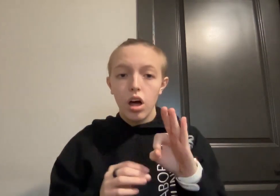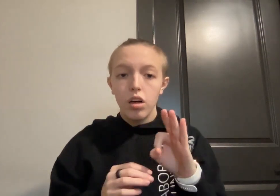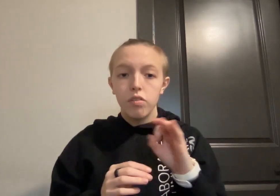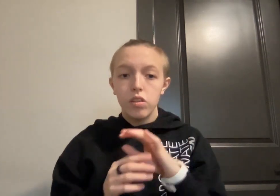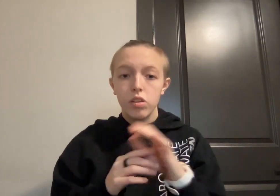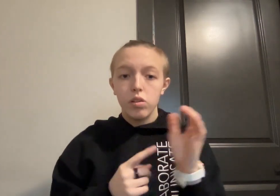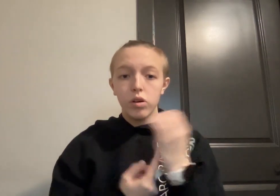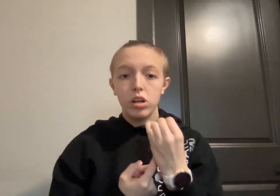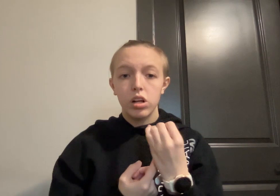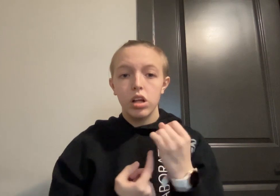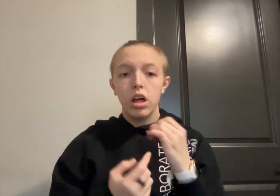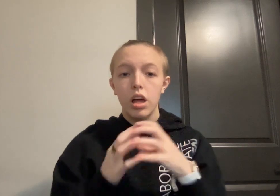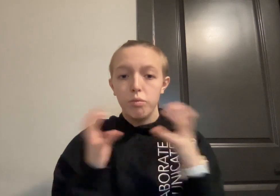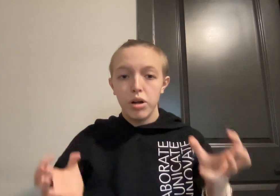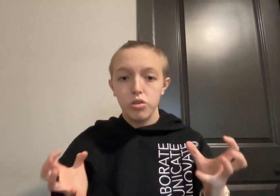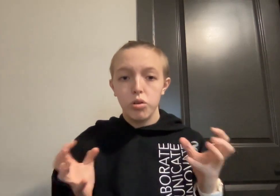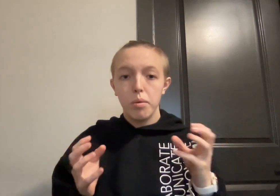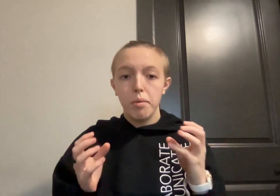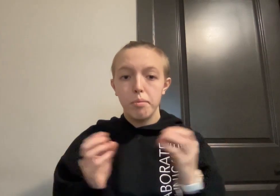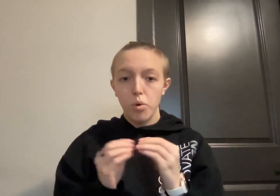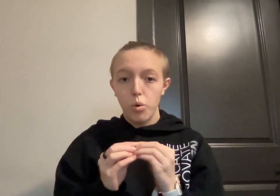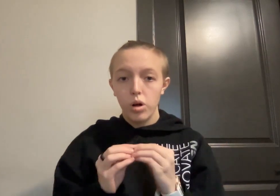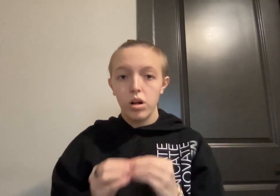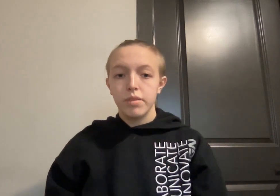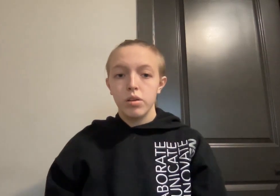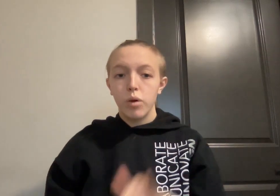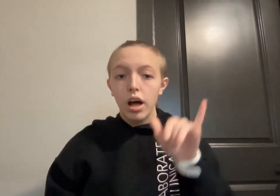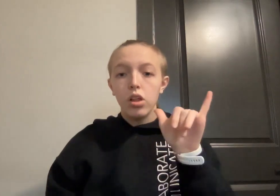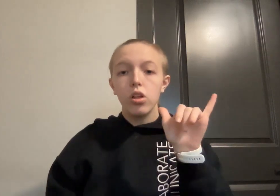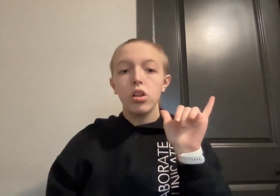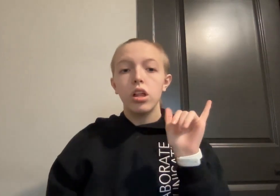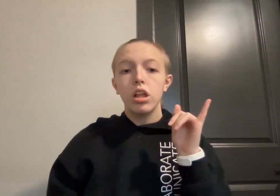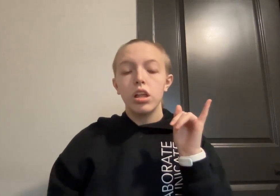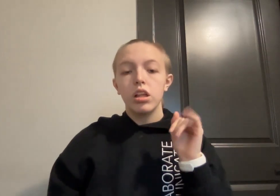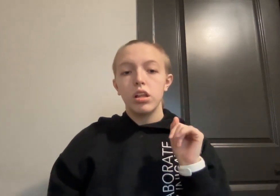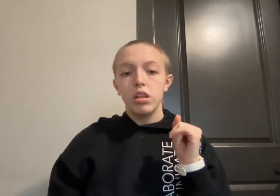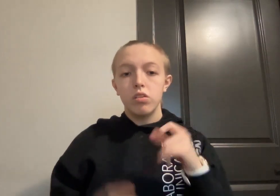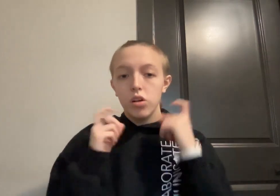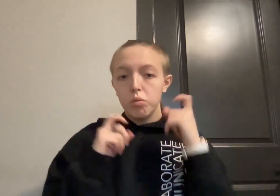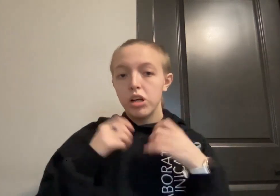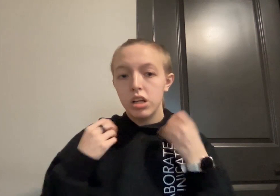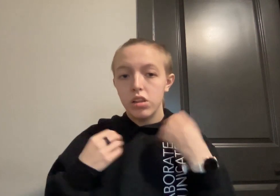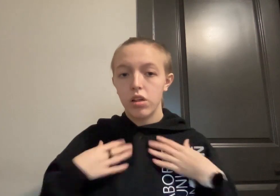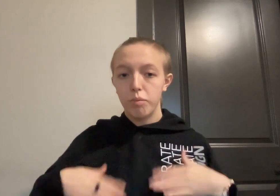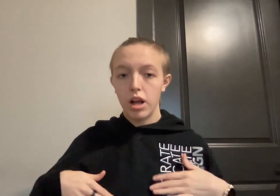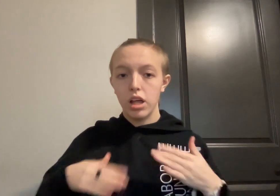of the situation and much more. While facial expressions and body